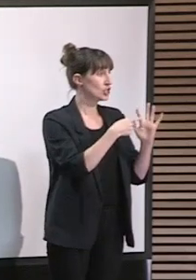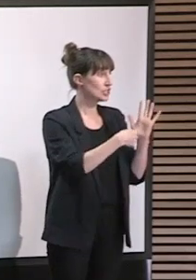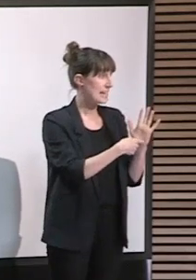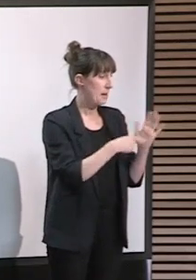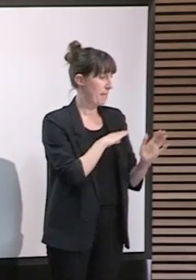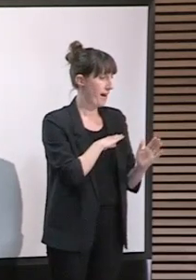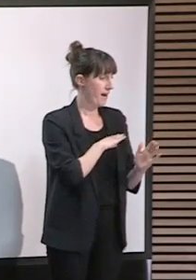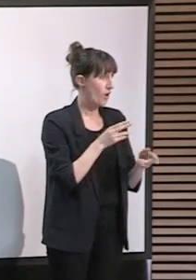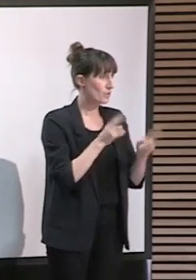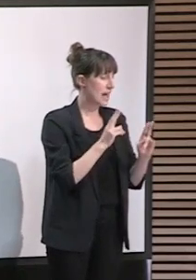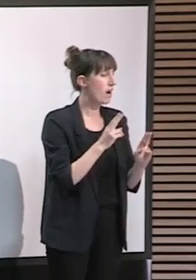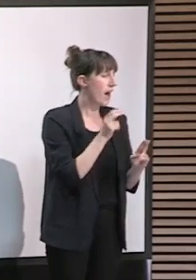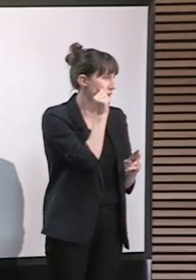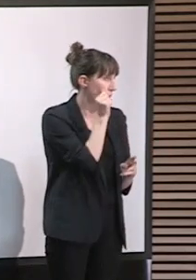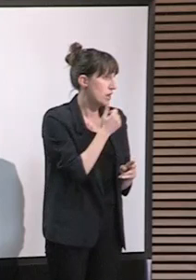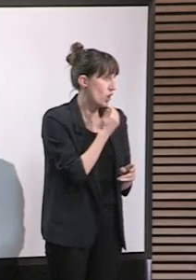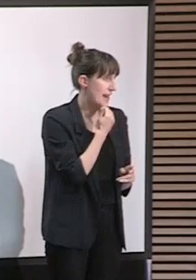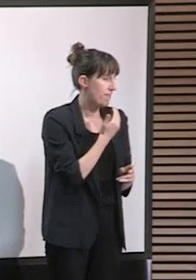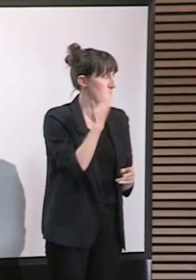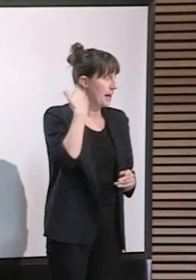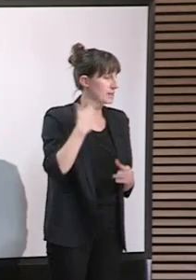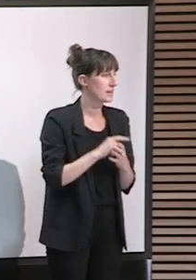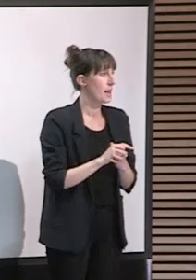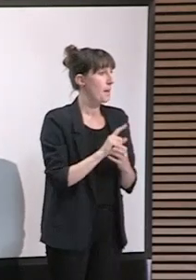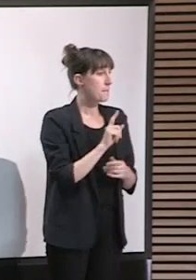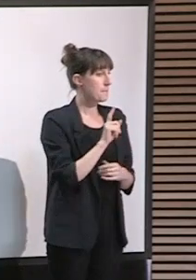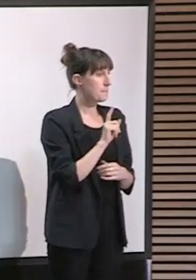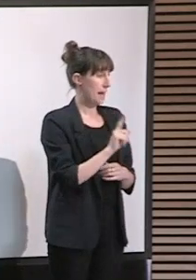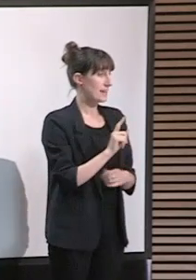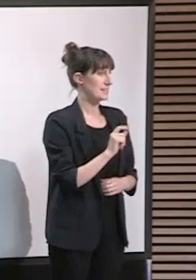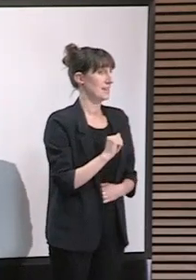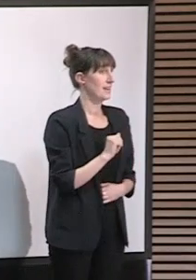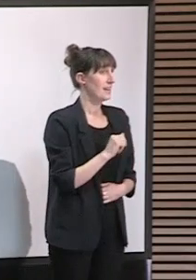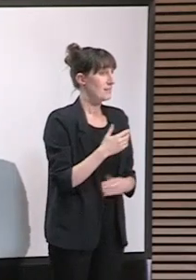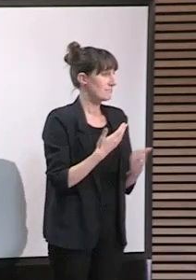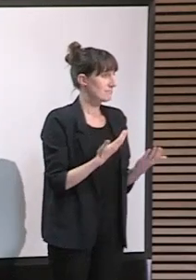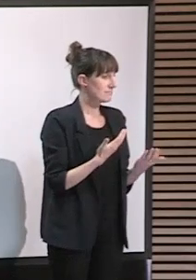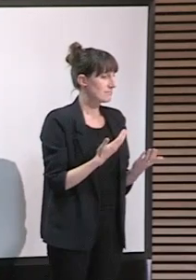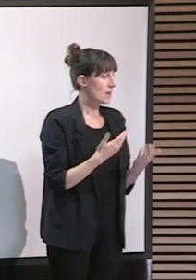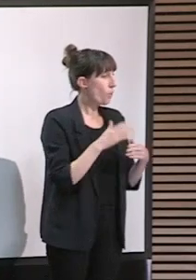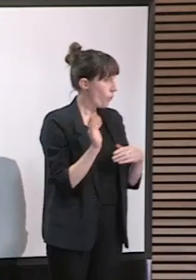the testing we expected in the case of the Jet Park we understood was happening,